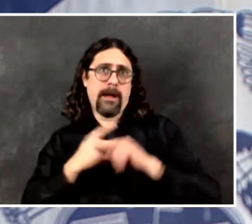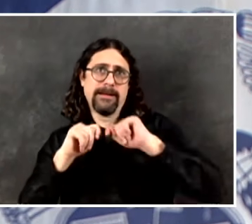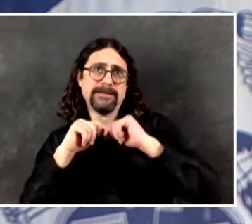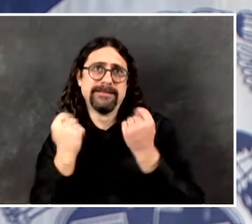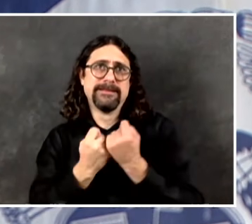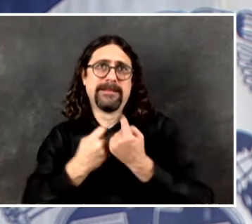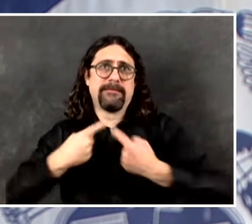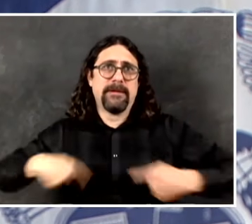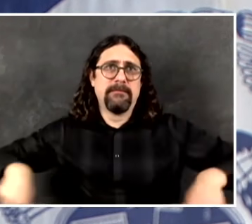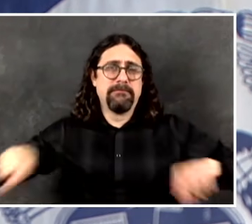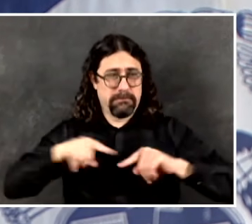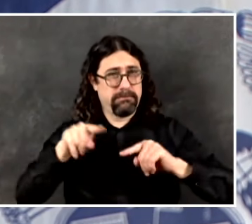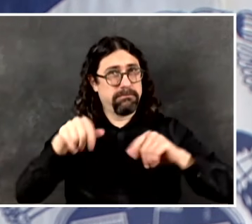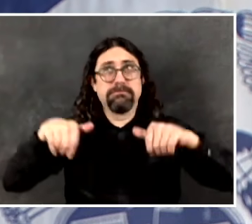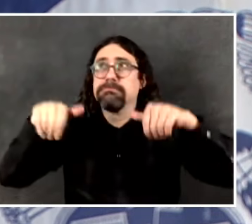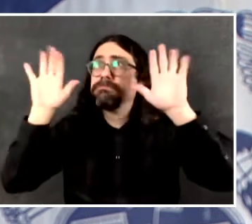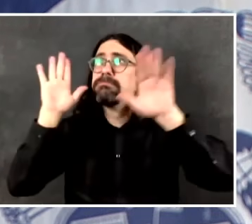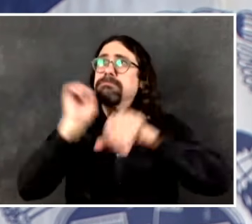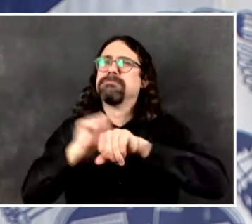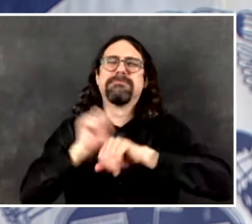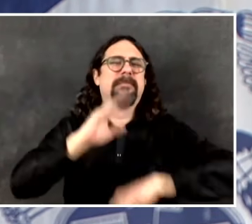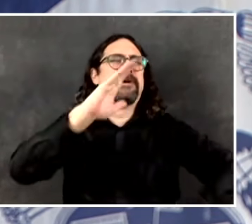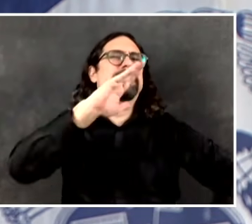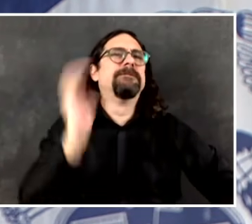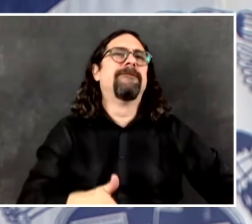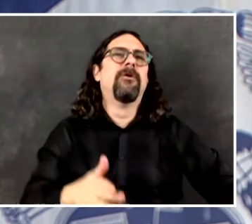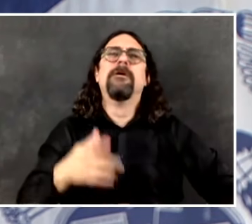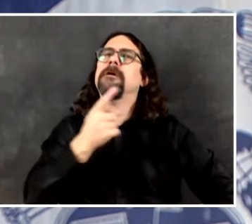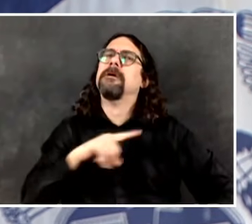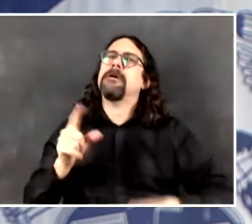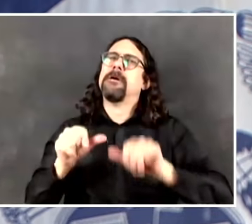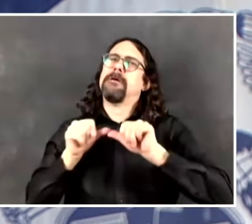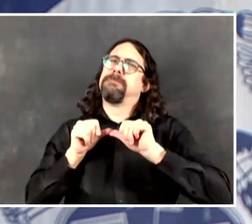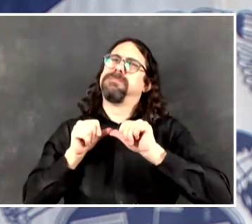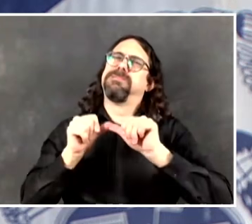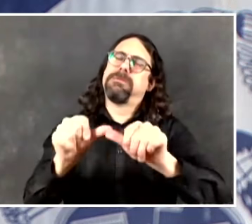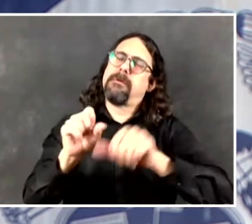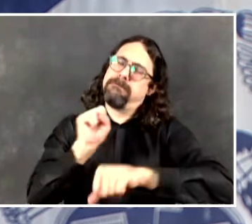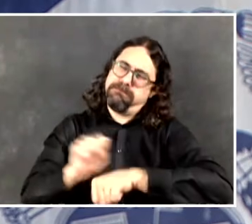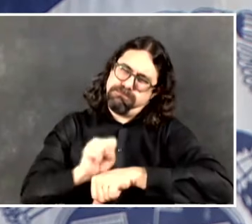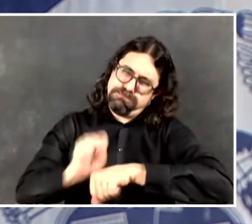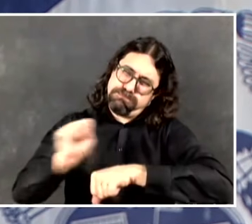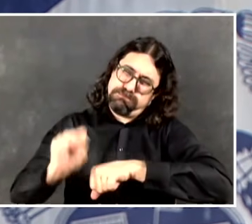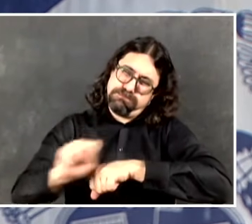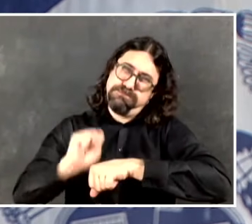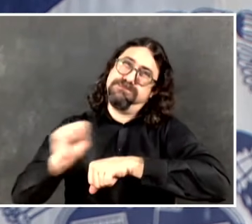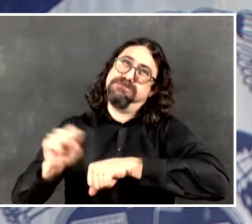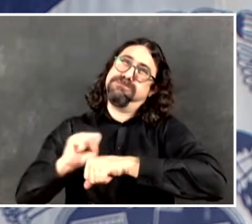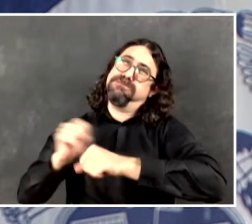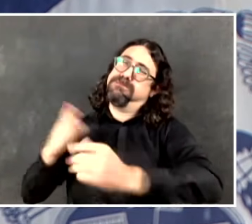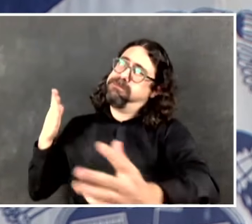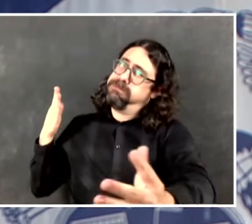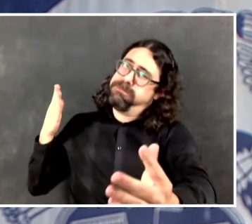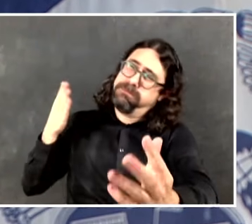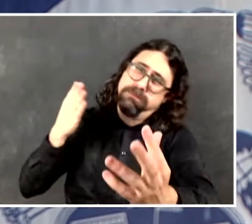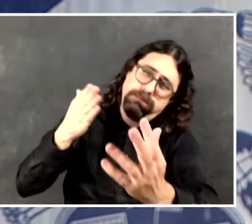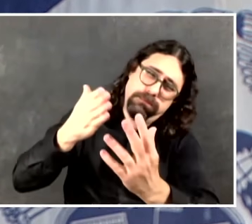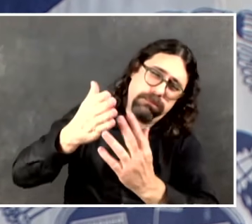A RACE TO THE FINISH LINE OVER THE NEXT 20 MONTHS. AND DO THE MOST WE CAN FOR THIS